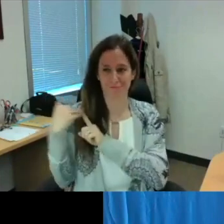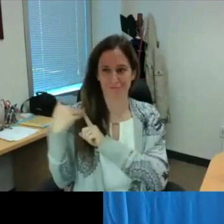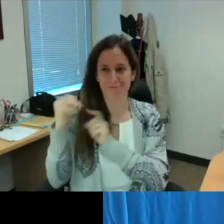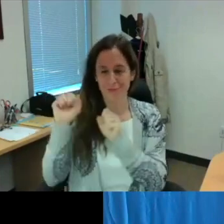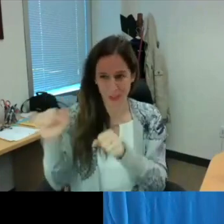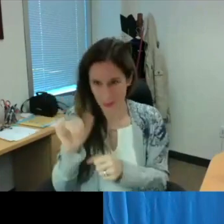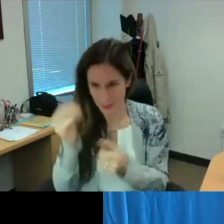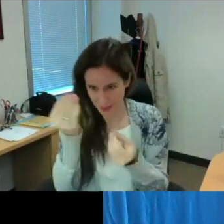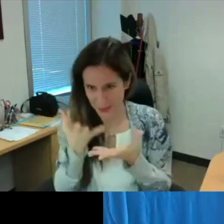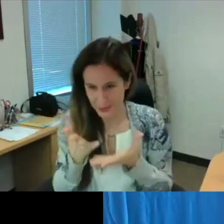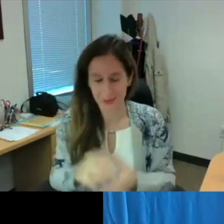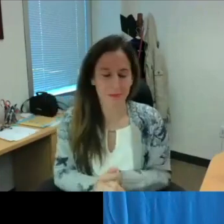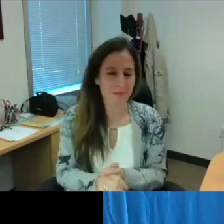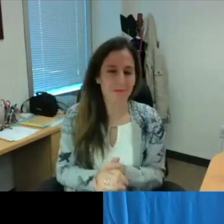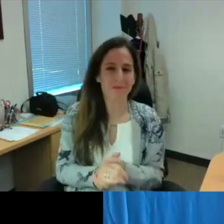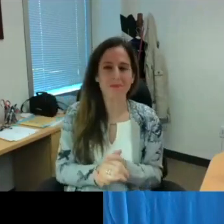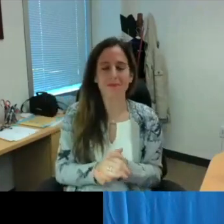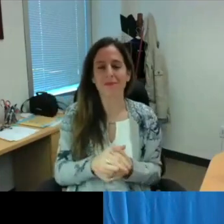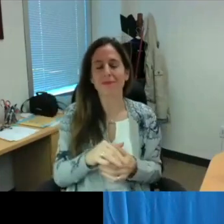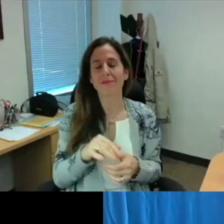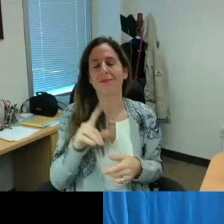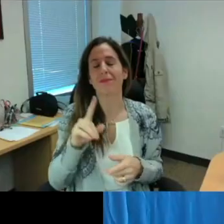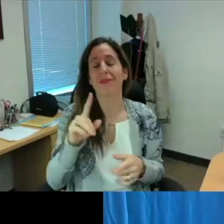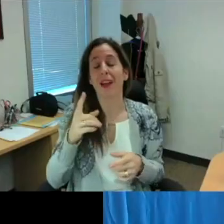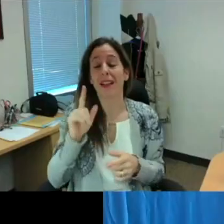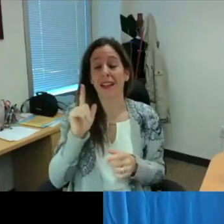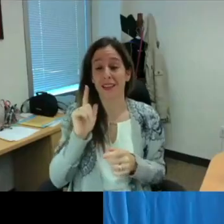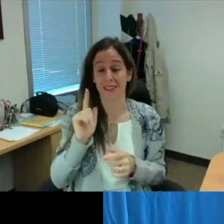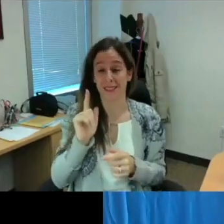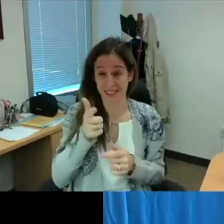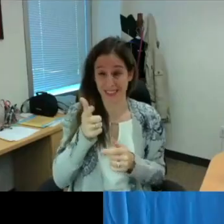and if you have a technical problem please uh make sure that you contact the host and